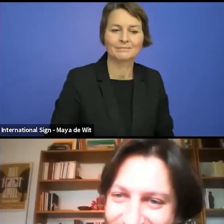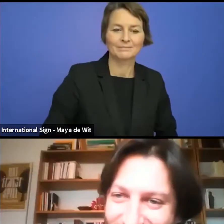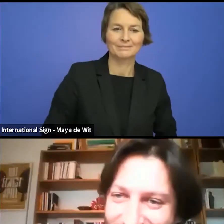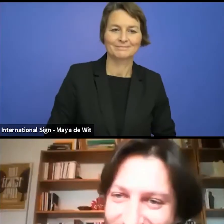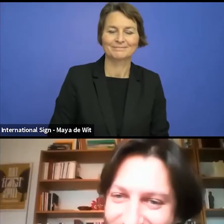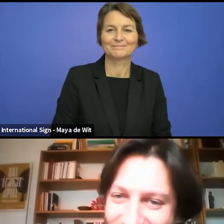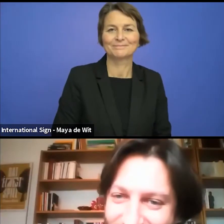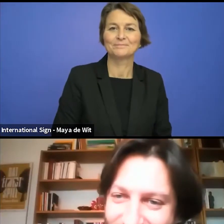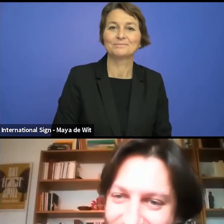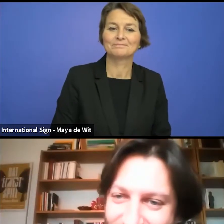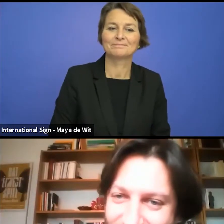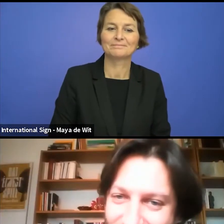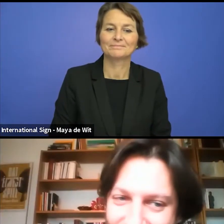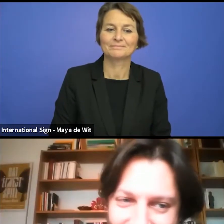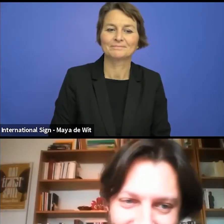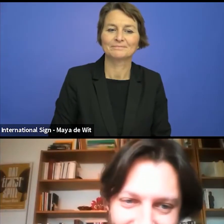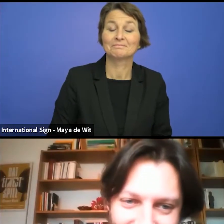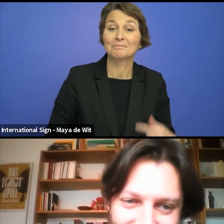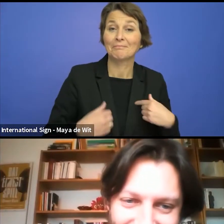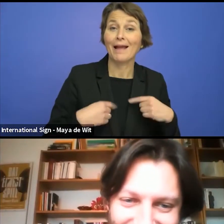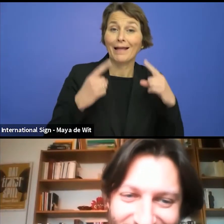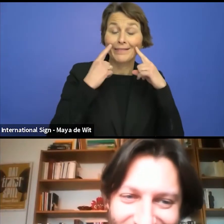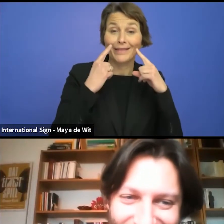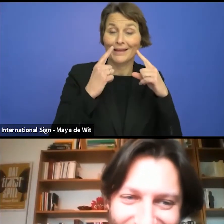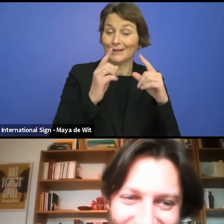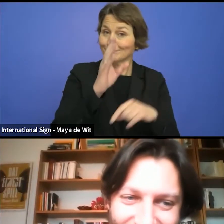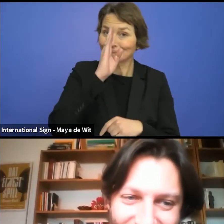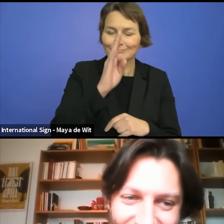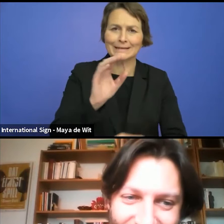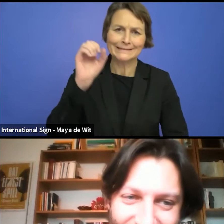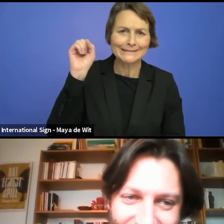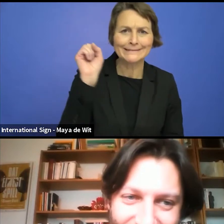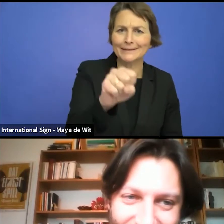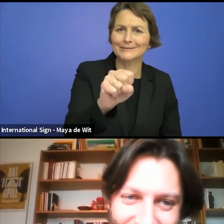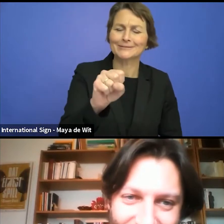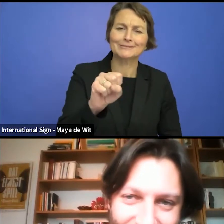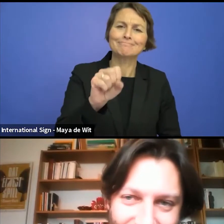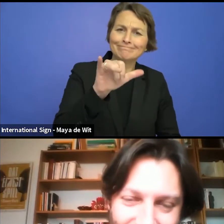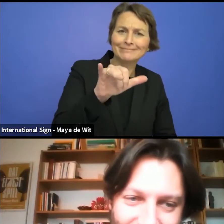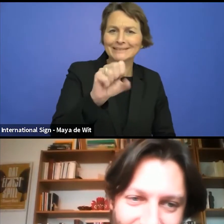forward and clear : yes. It's been a success Ian. I think you've just summarized that very well,